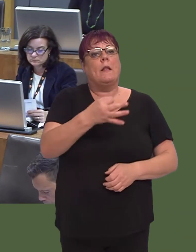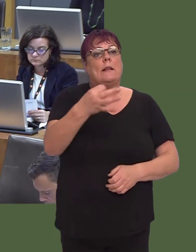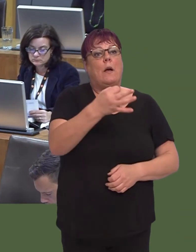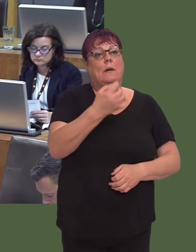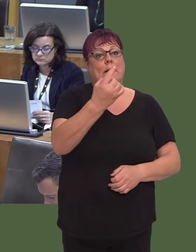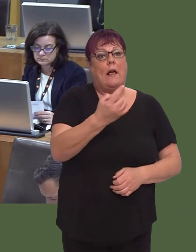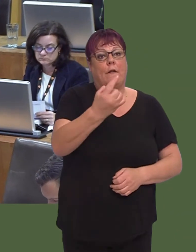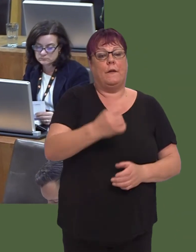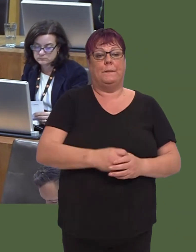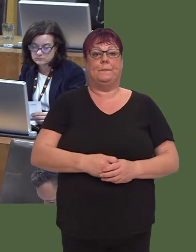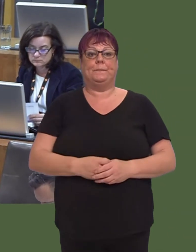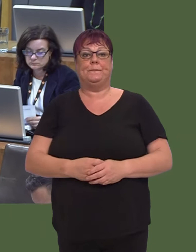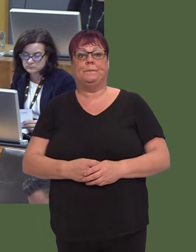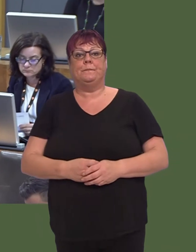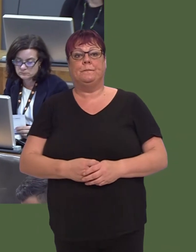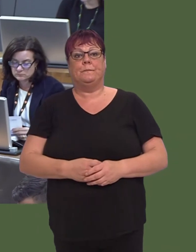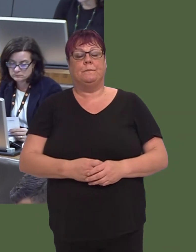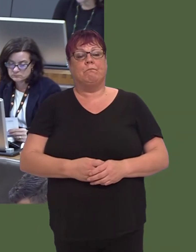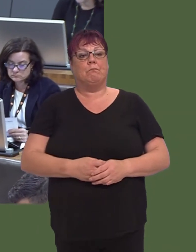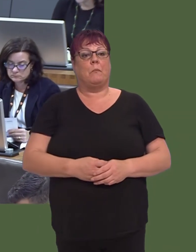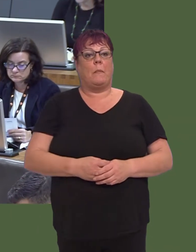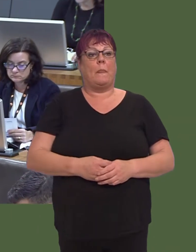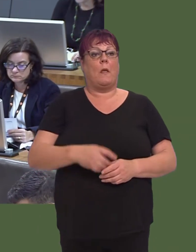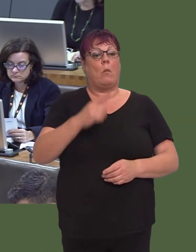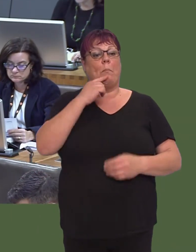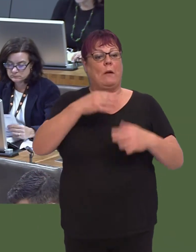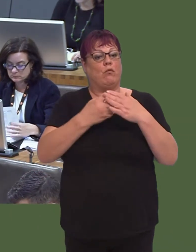In terms of the town itself, Vibrant and Viable Places has had an impact on the town.